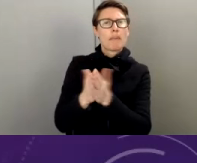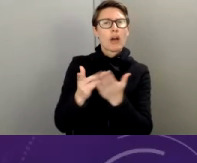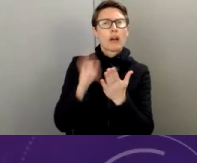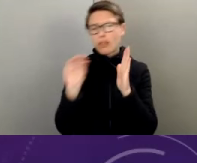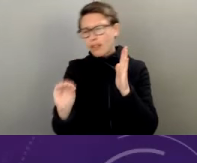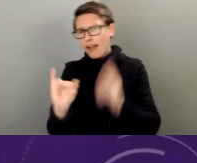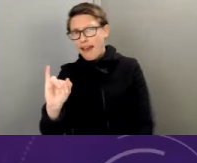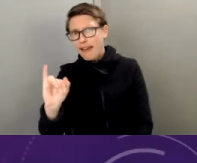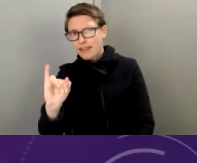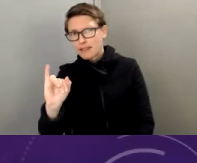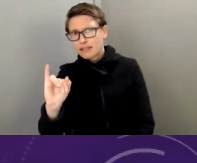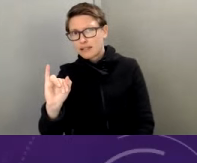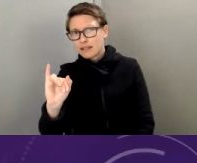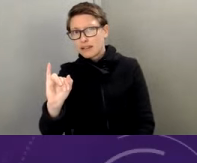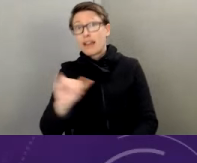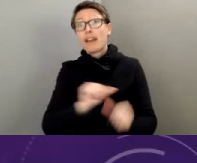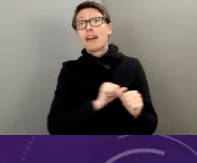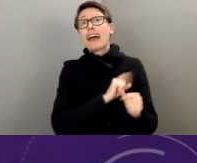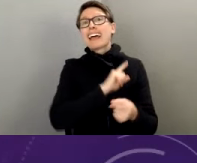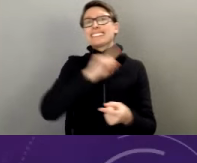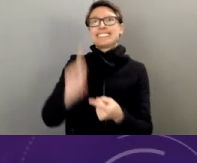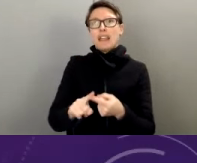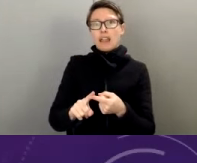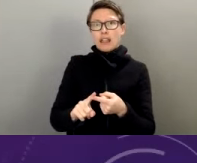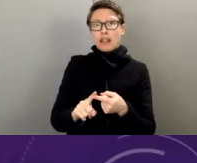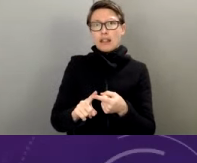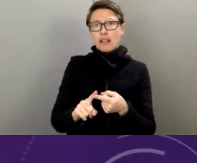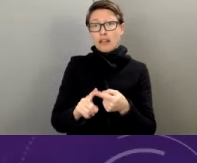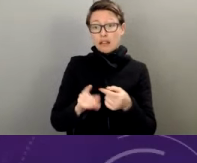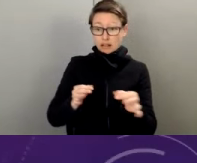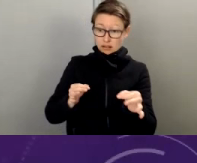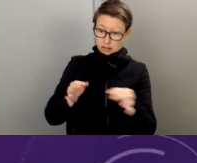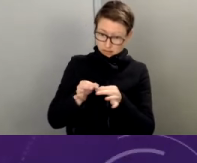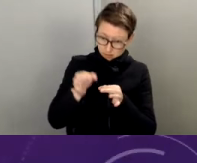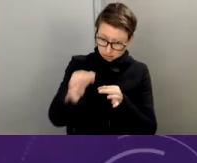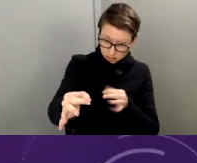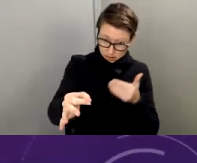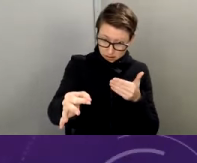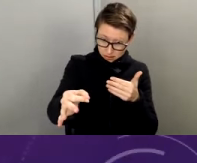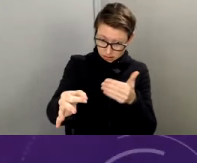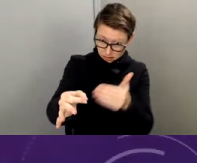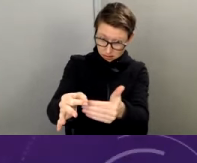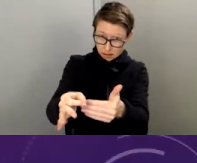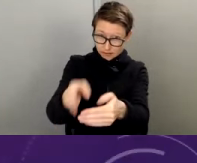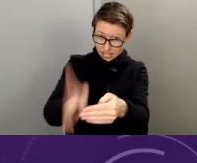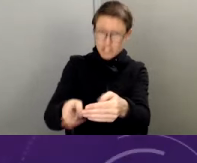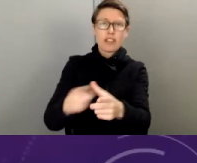But once it's done assigning the final grade after incomplete work is submitted. So on the original form you're going to fill in the new grade